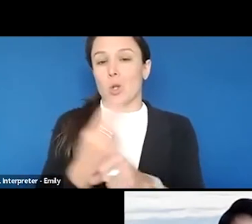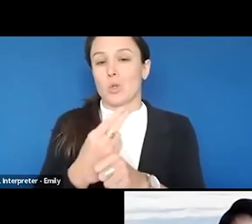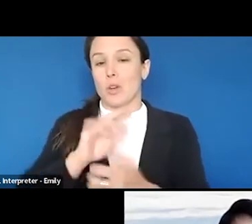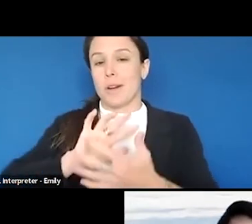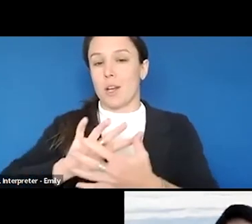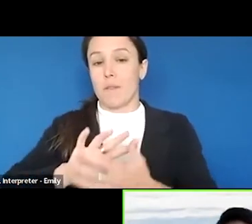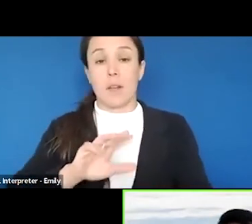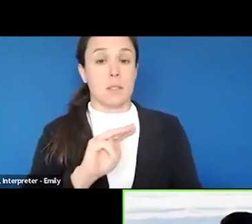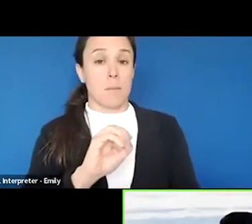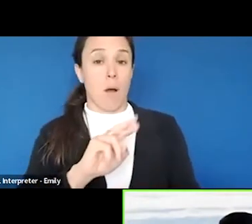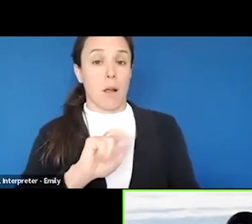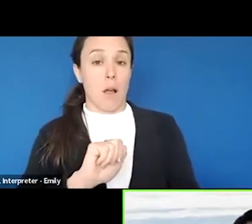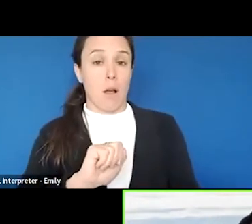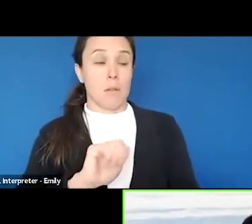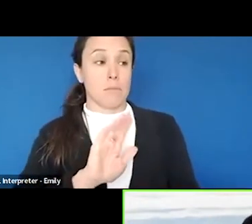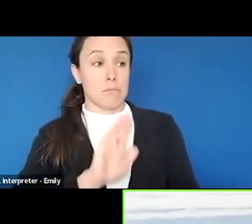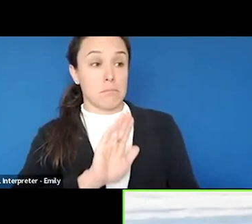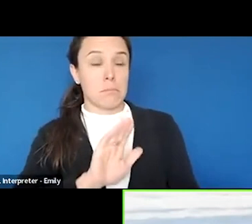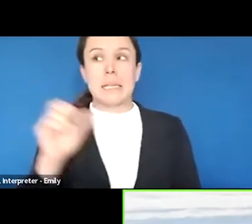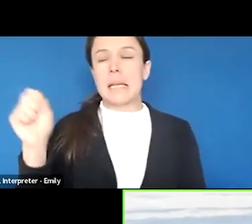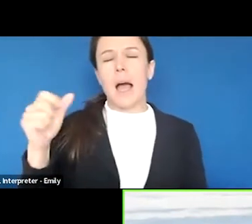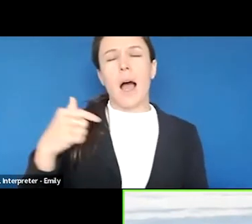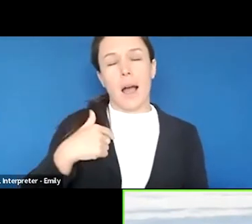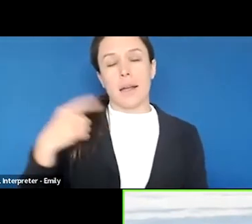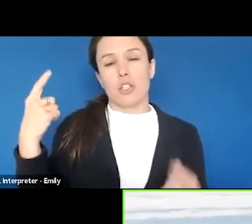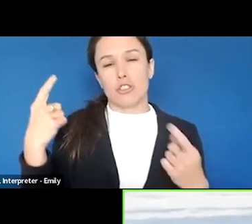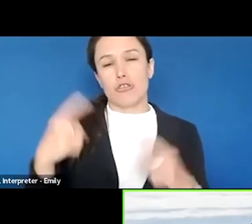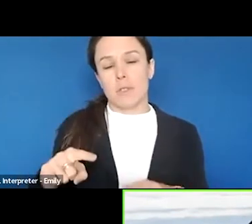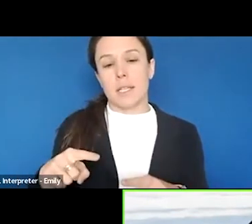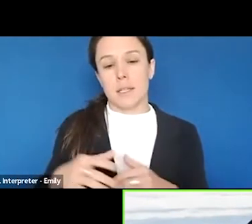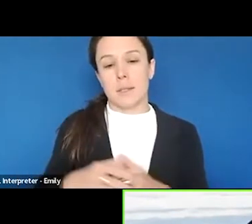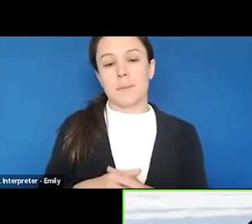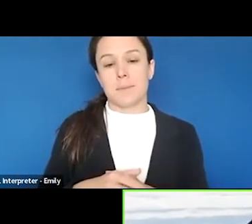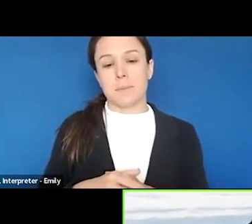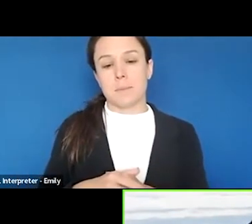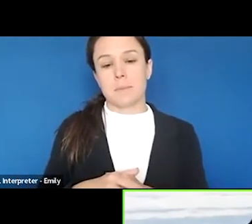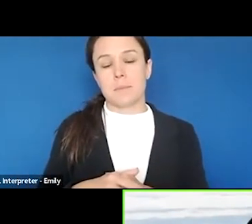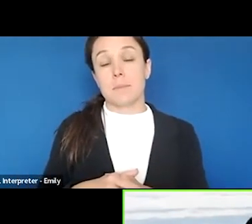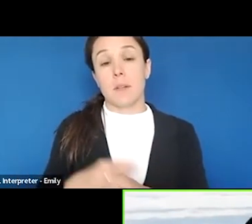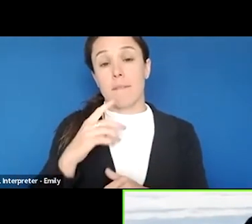Yeah I totally agree that in the next round being able to learn is very